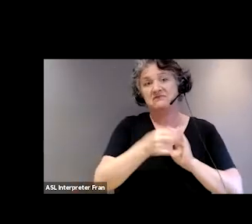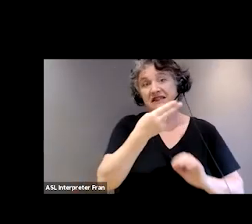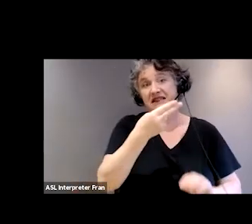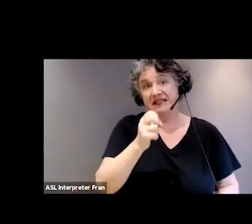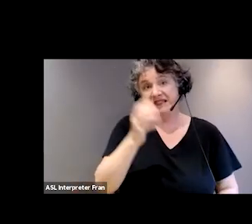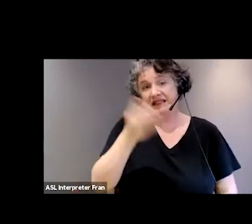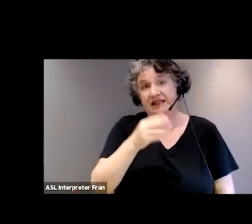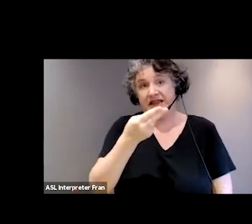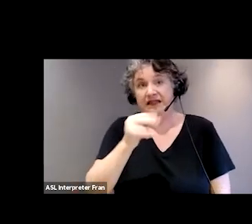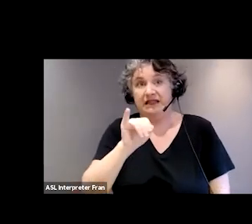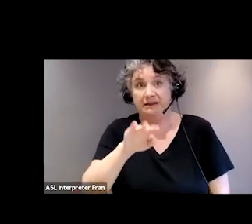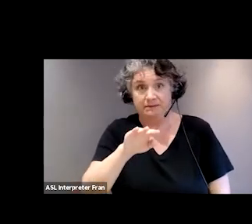» JOHN MOSSA: Thanks Jennifer, thanks Jess. We will go on to